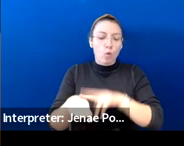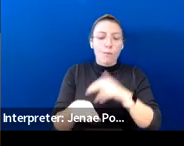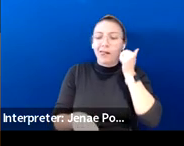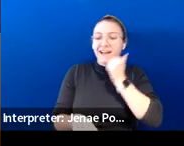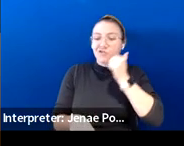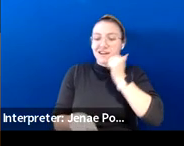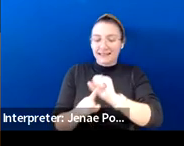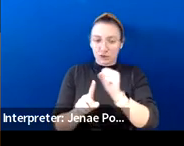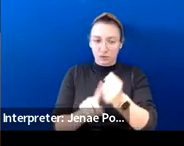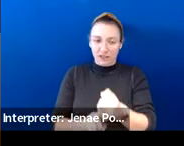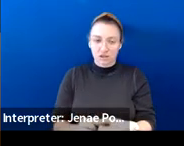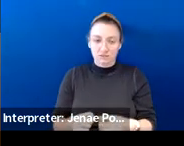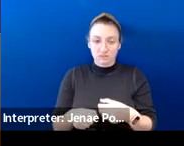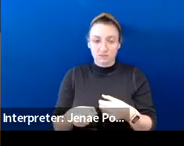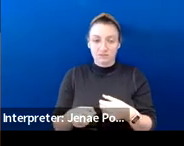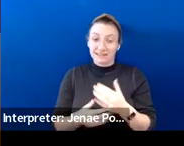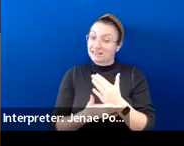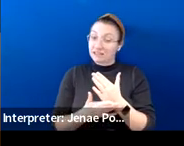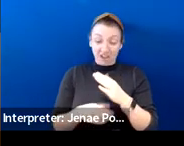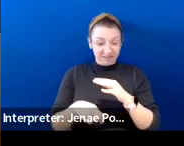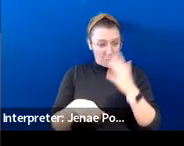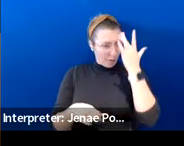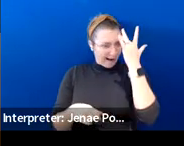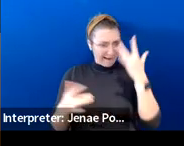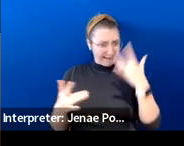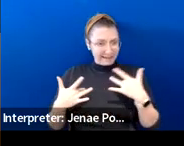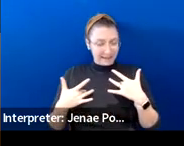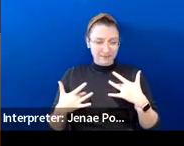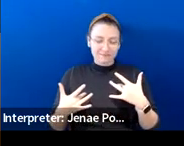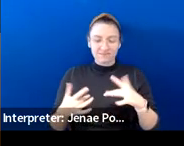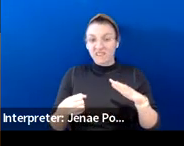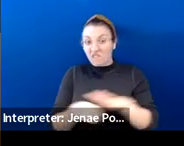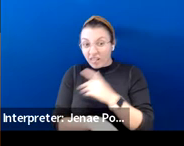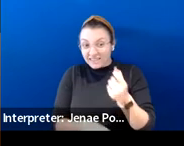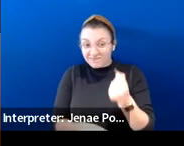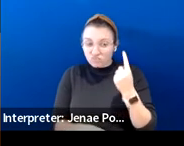Some of the causes are not fully understood. However, there have been studies to say that life experiences